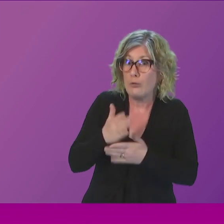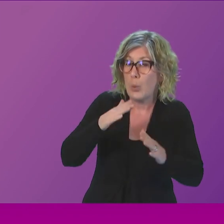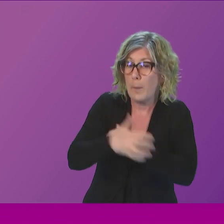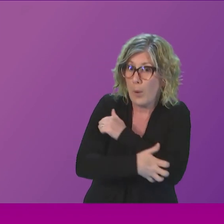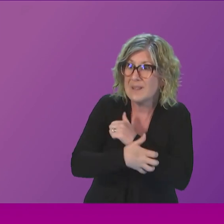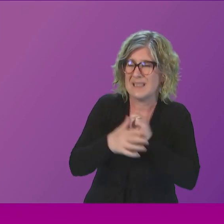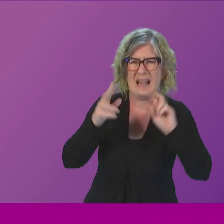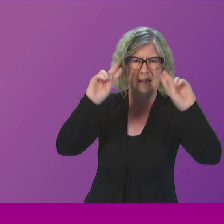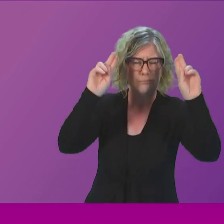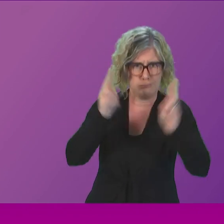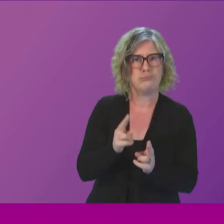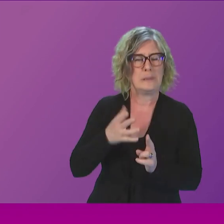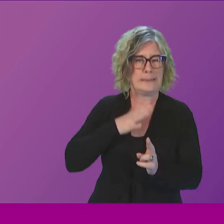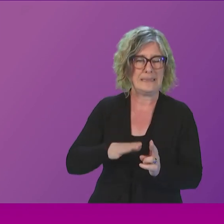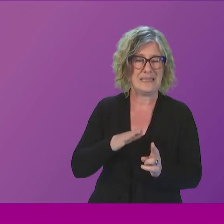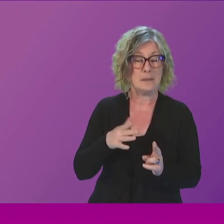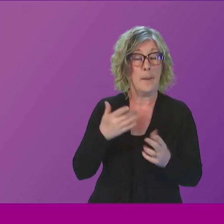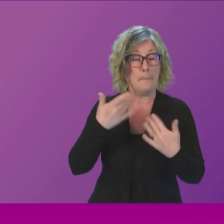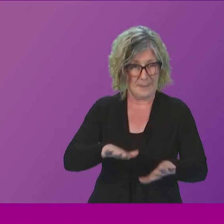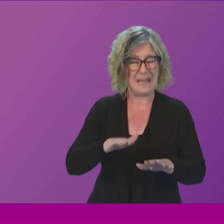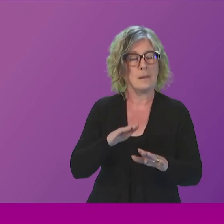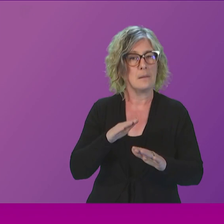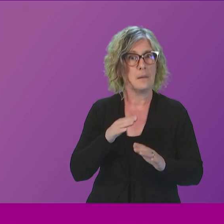excellent progress that was made by my predecessor.